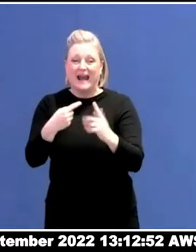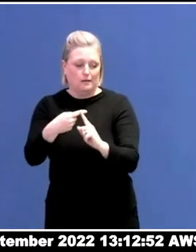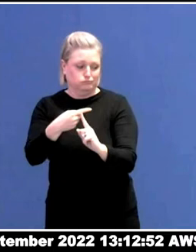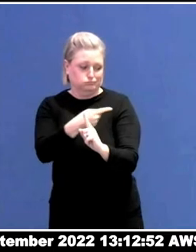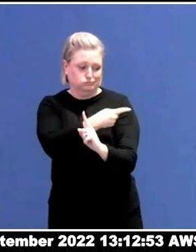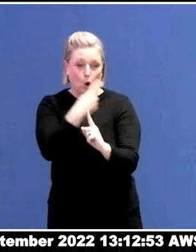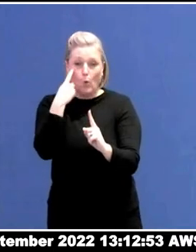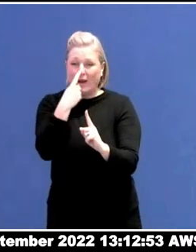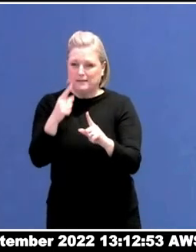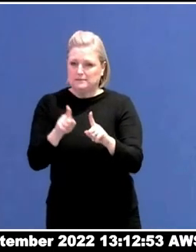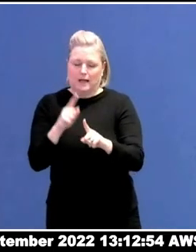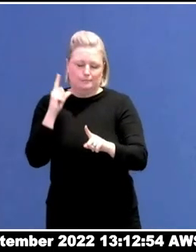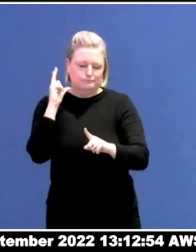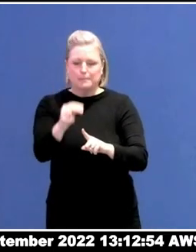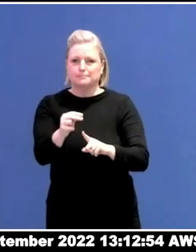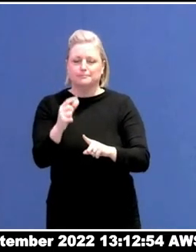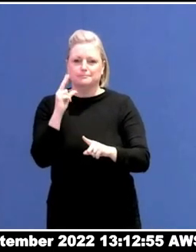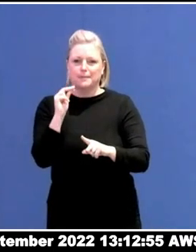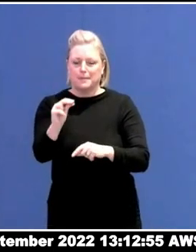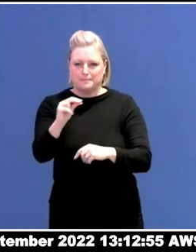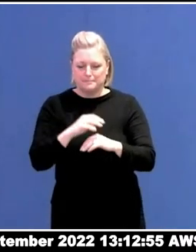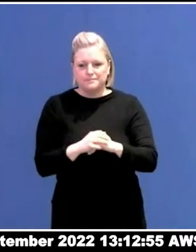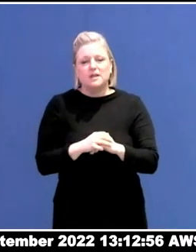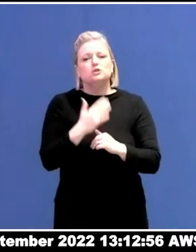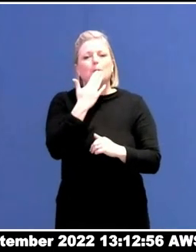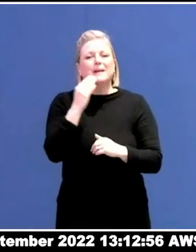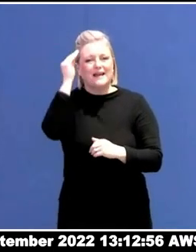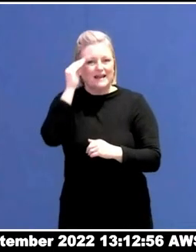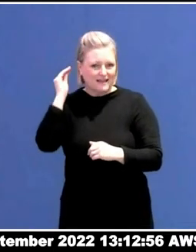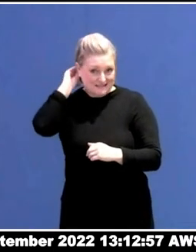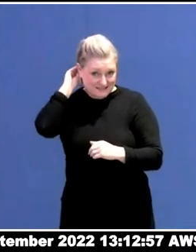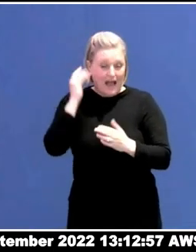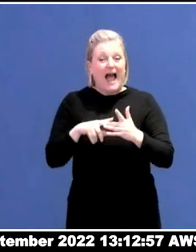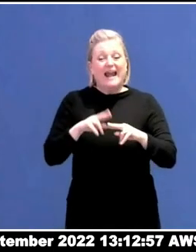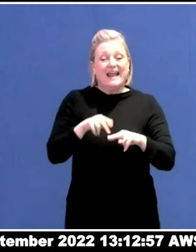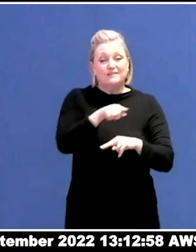So, if you could each keep that in mind, I will be popular with the Auslan interpreters.